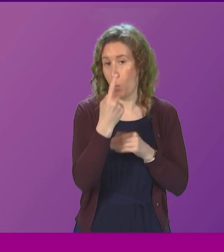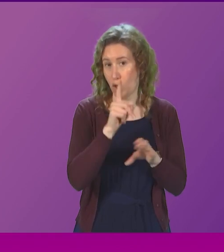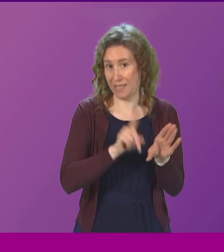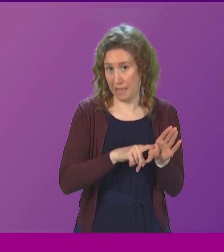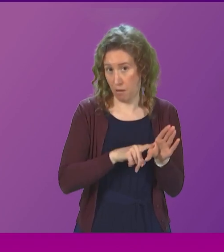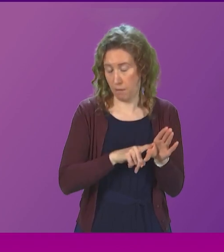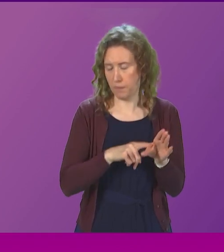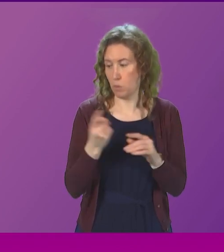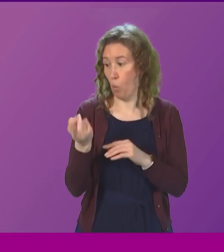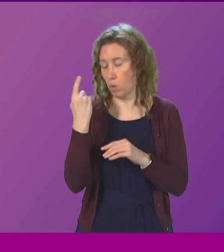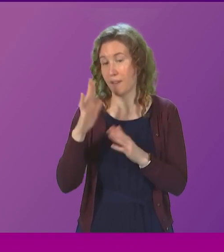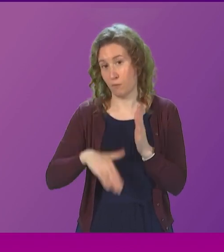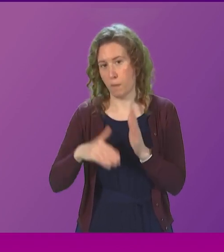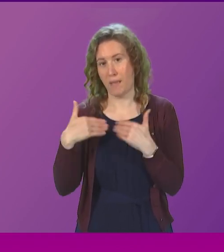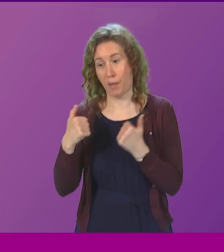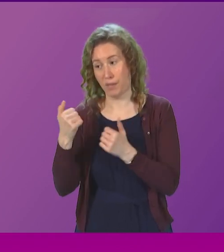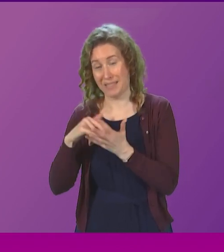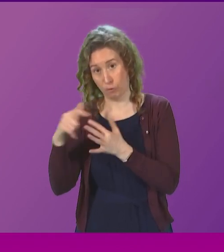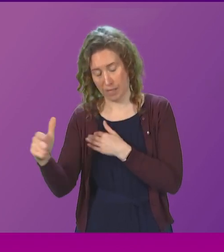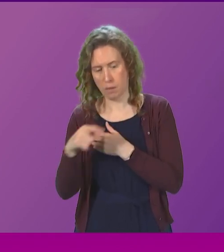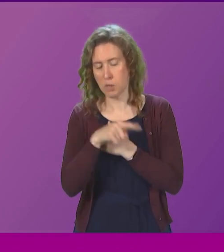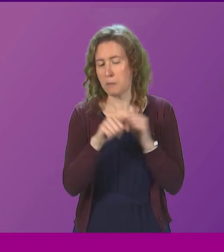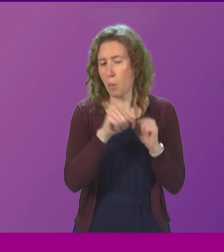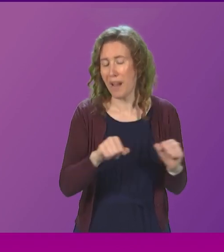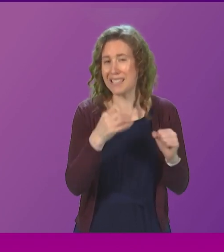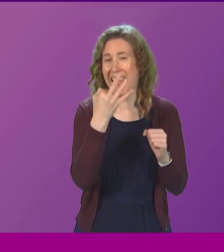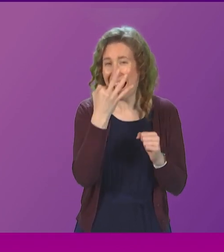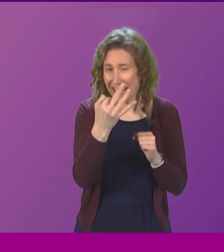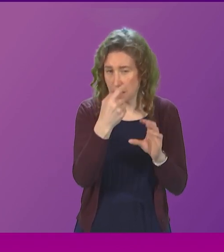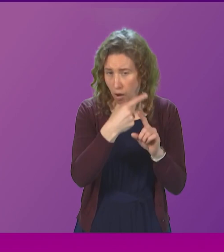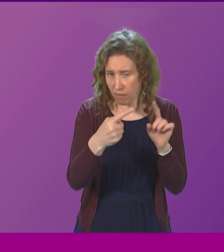My constituent has now waited for her surgery for eight and a half years.